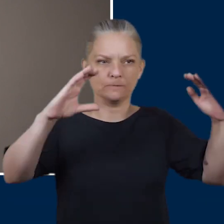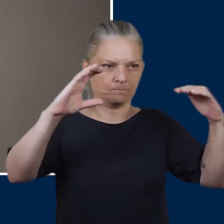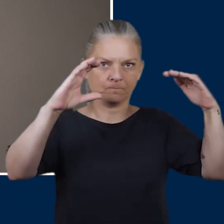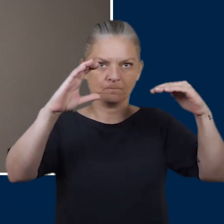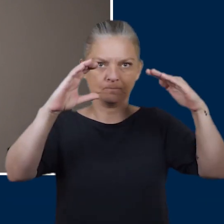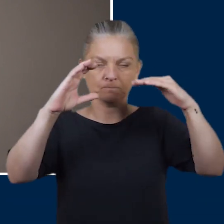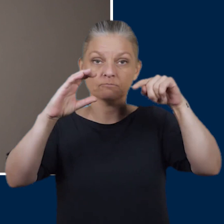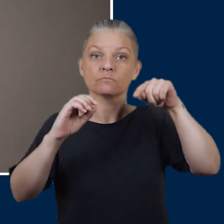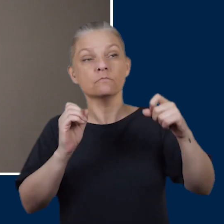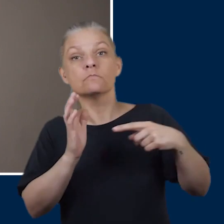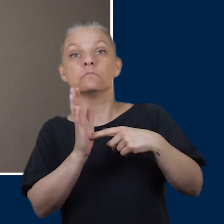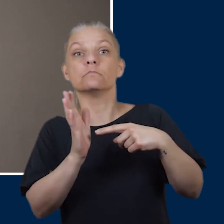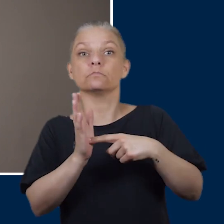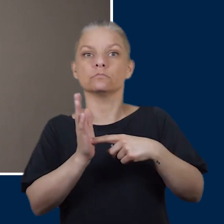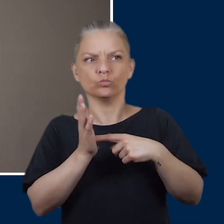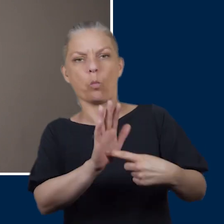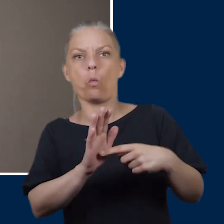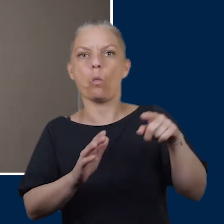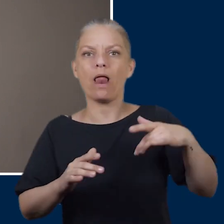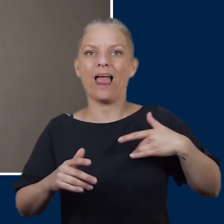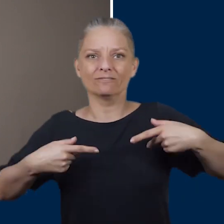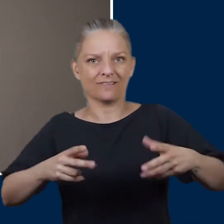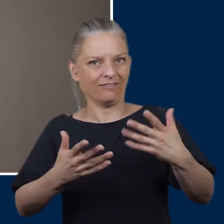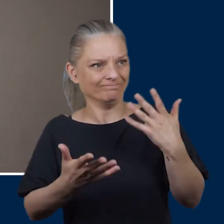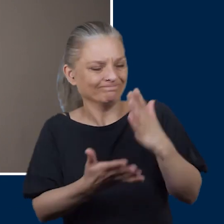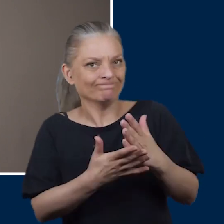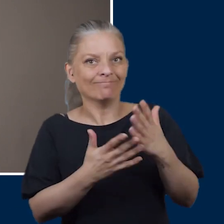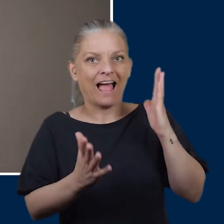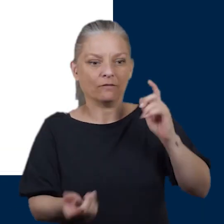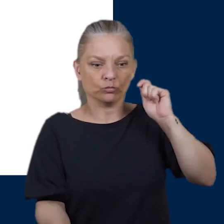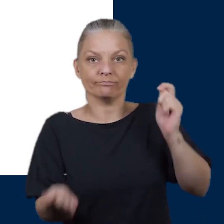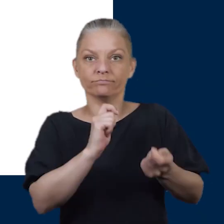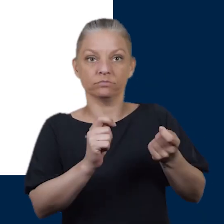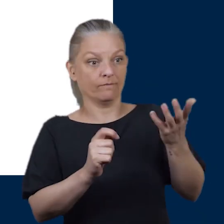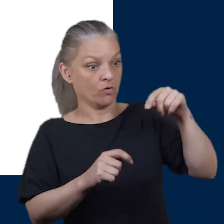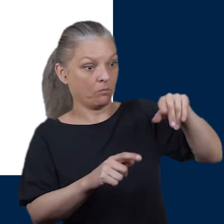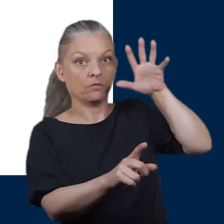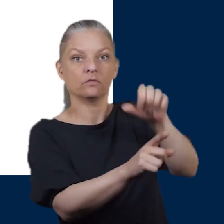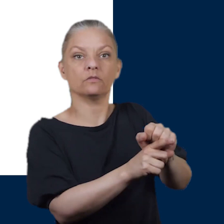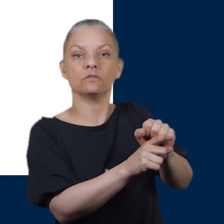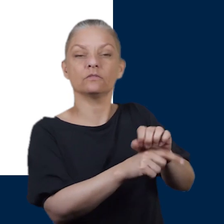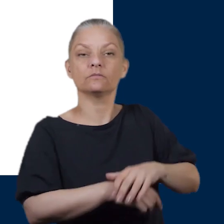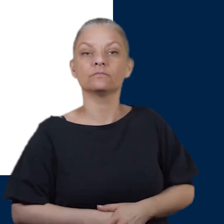the importance of making lifestyle changes now at diagnosis for further information on the research